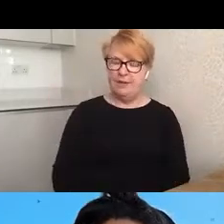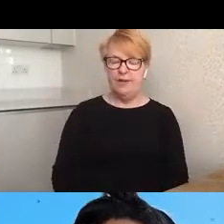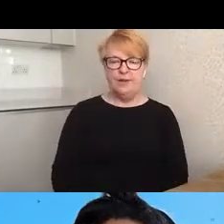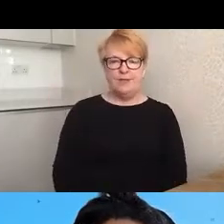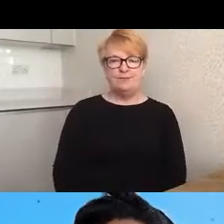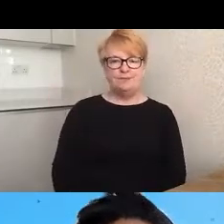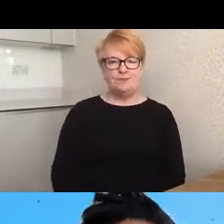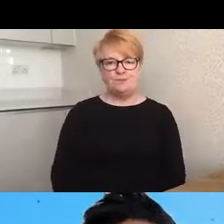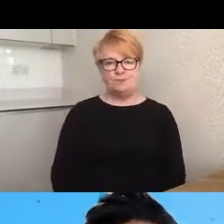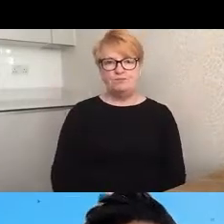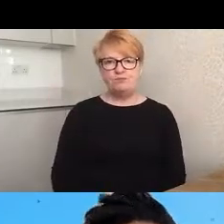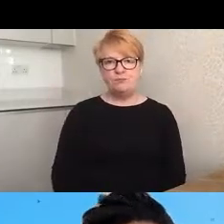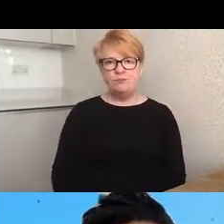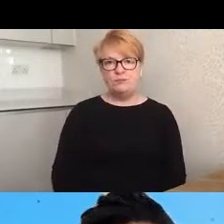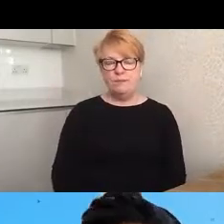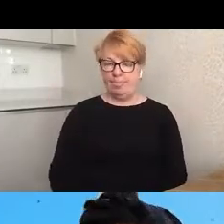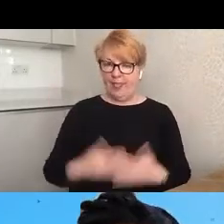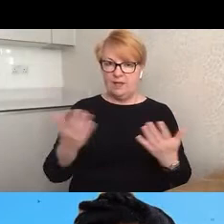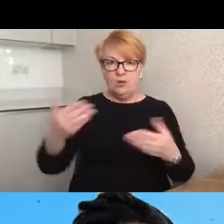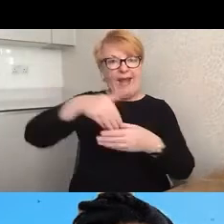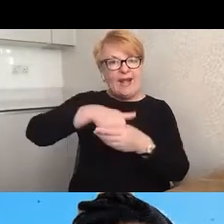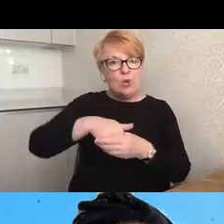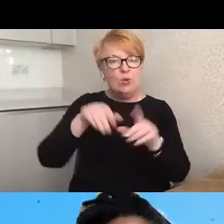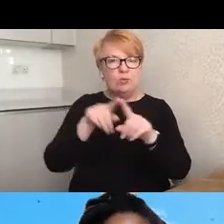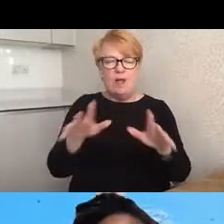So, in practical terms, that includes things like making sure that there's hot food,